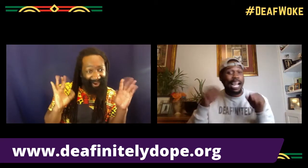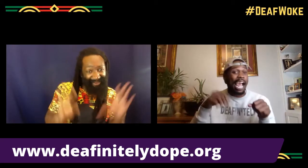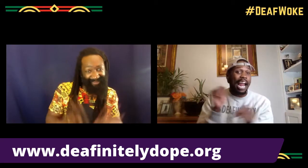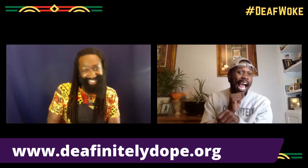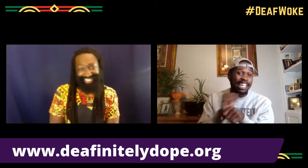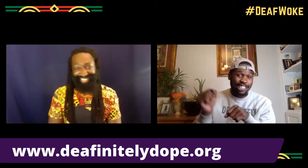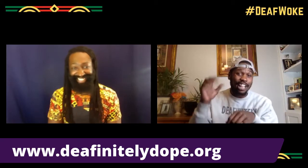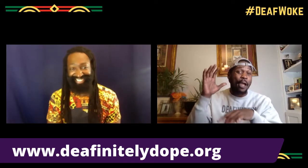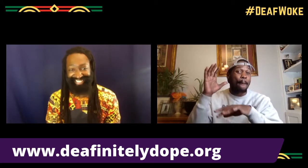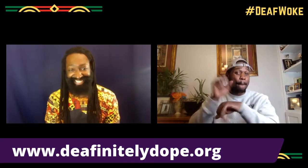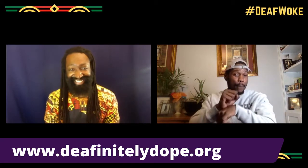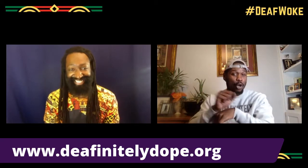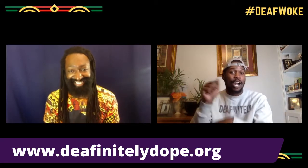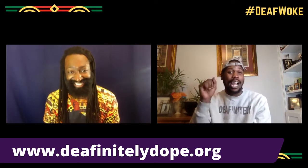Yeah dope!